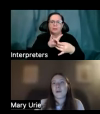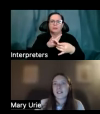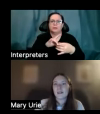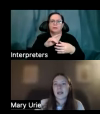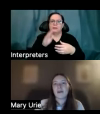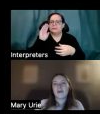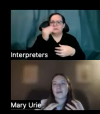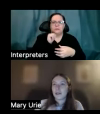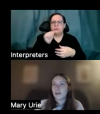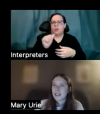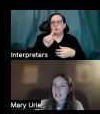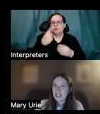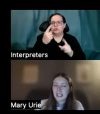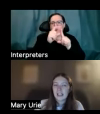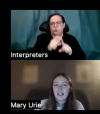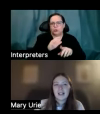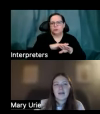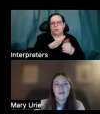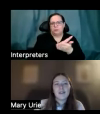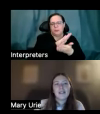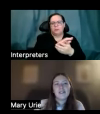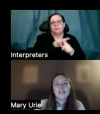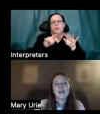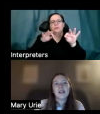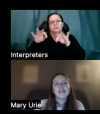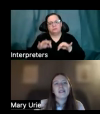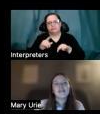words on a paper, but a real person. You can kind of explain